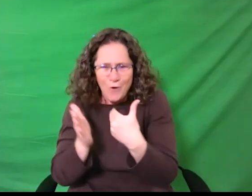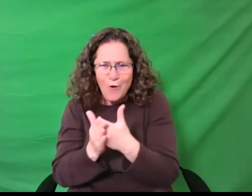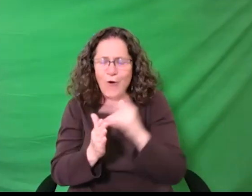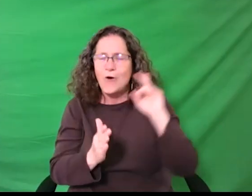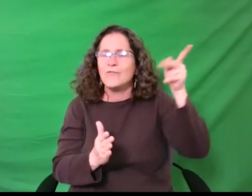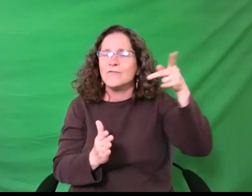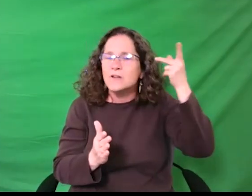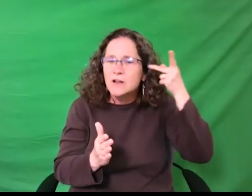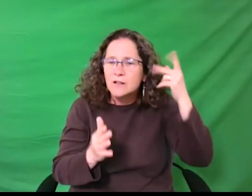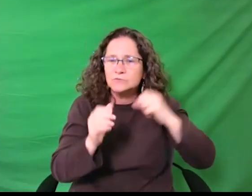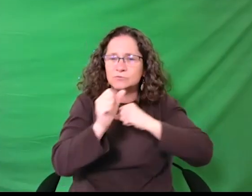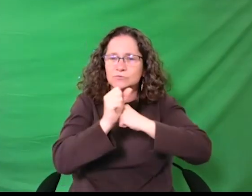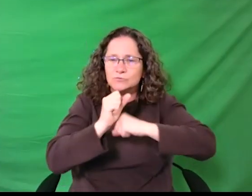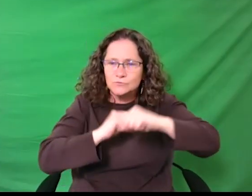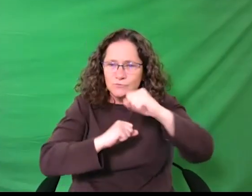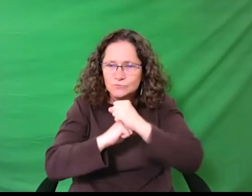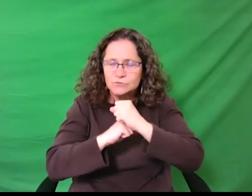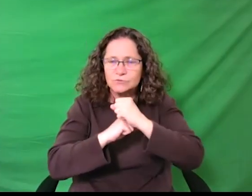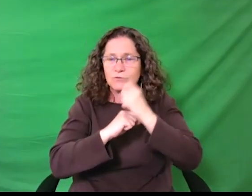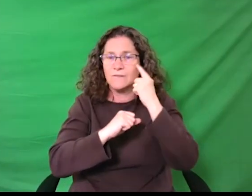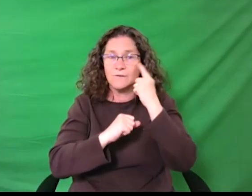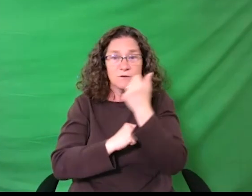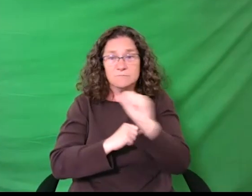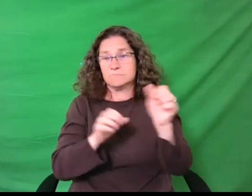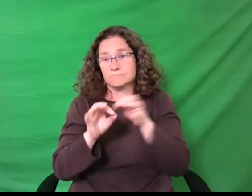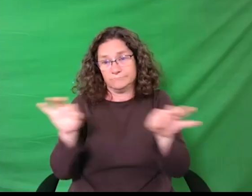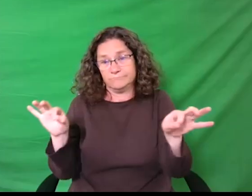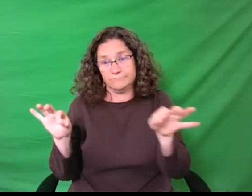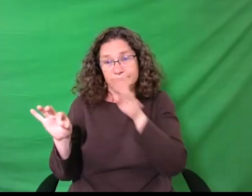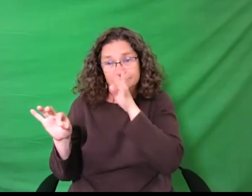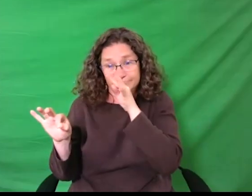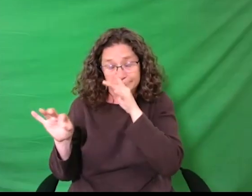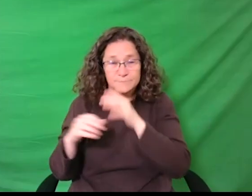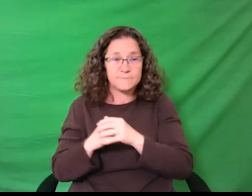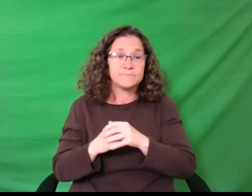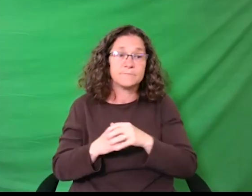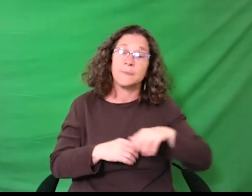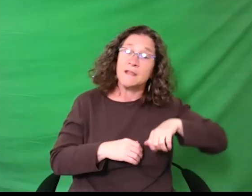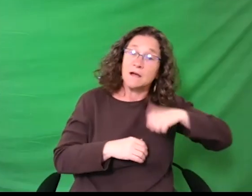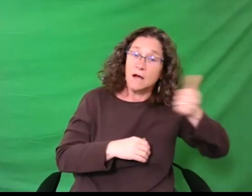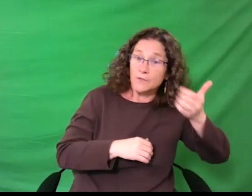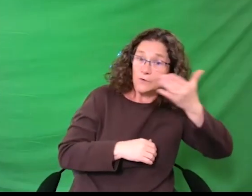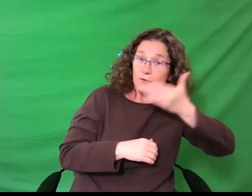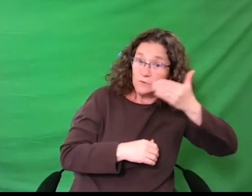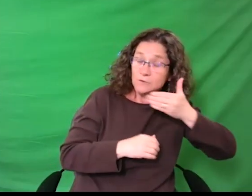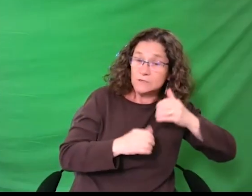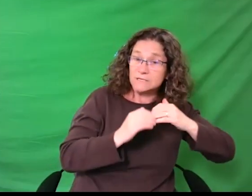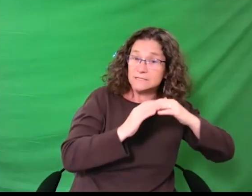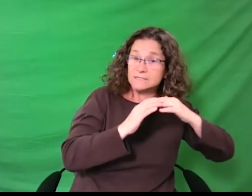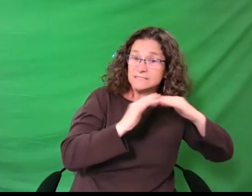of a traditionally spoken language. Other cuing systems like visual phonics